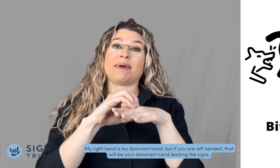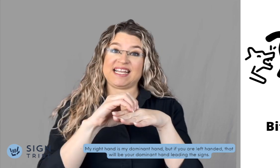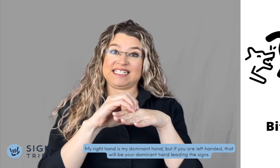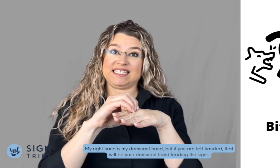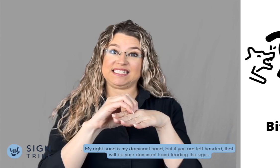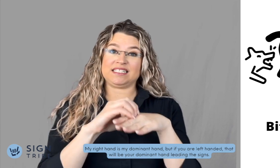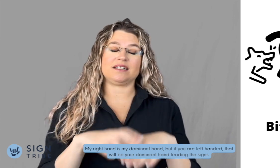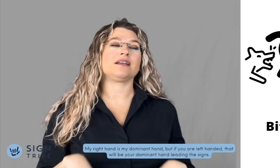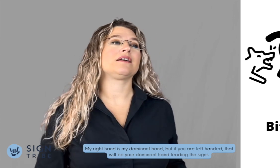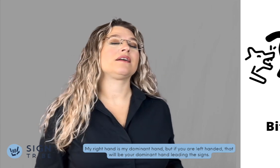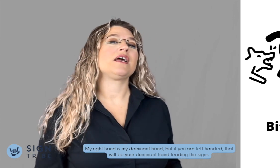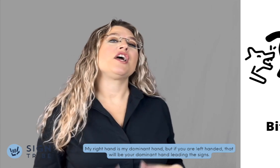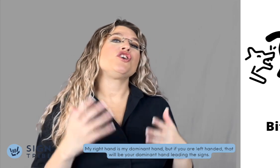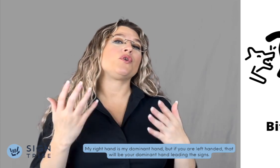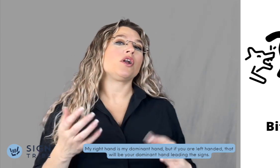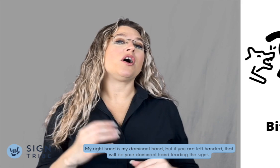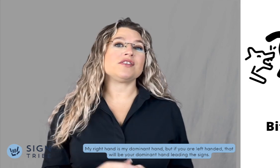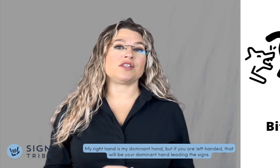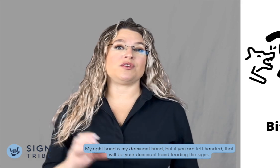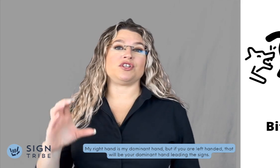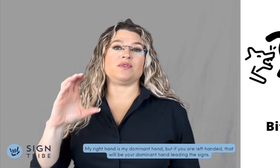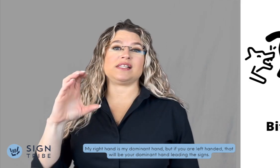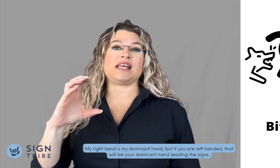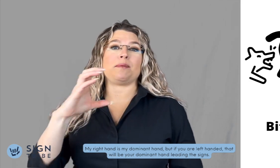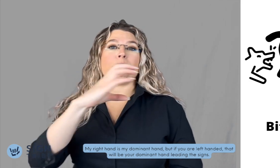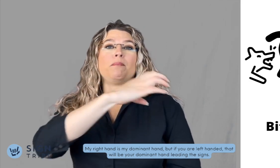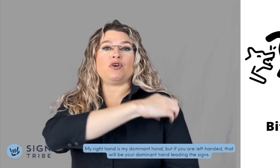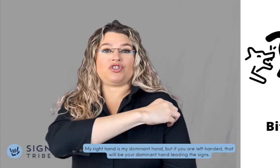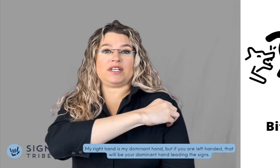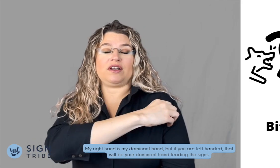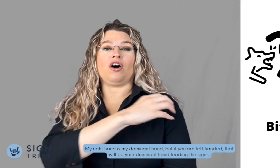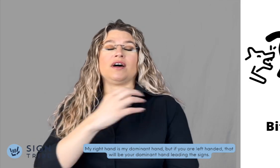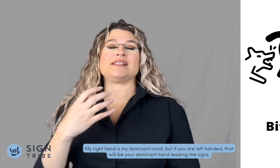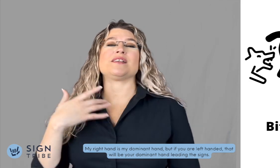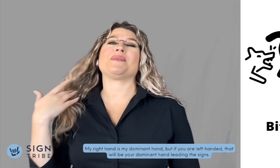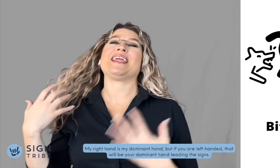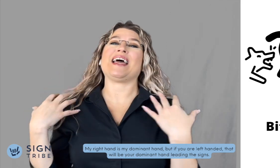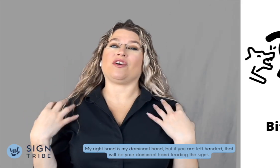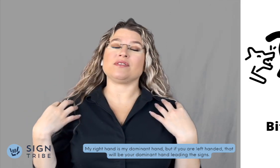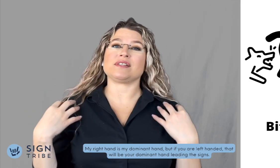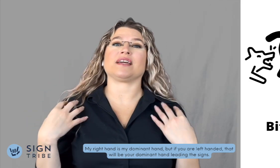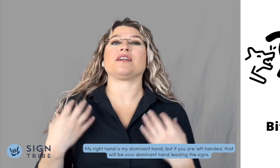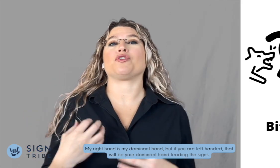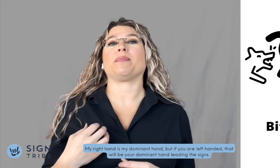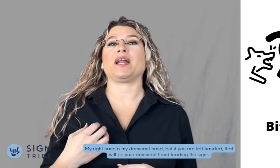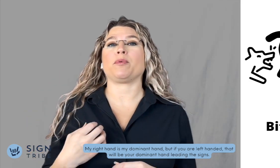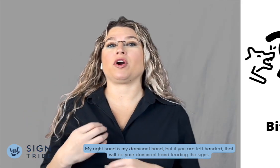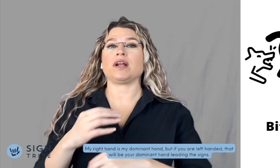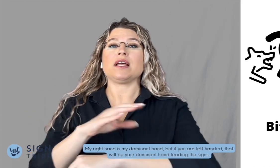Bite. You could also do the same motion on something else like another body part.